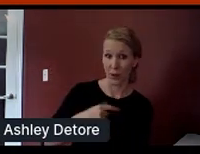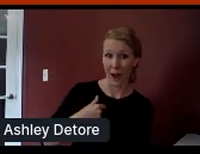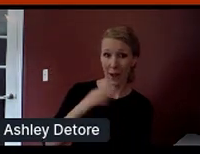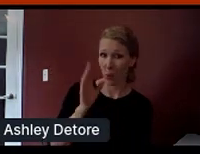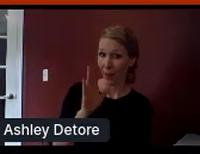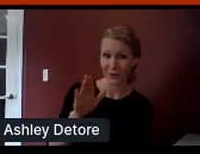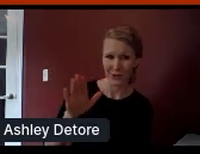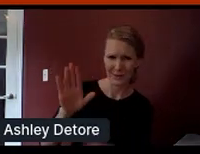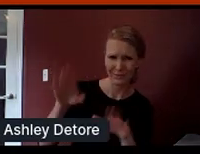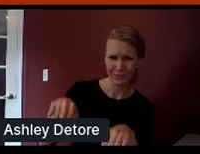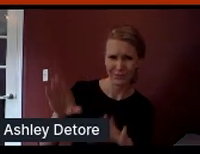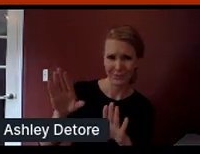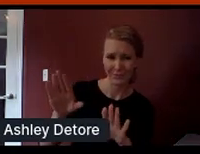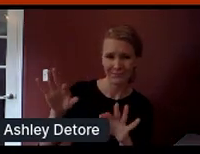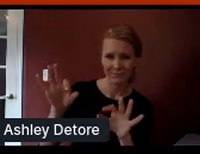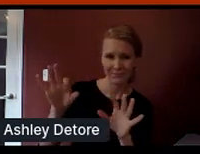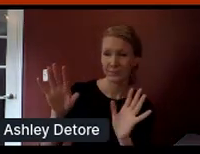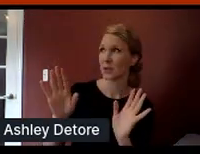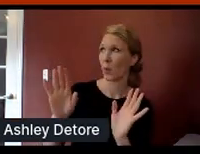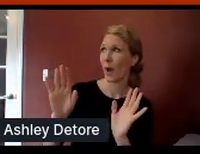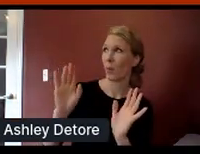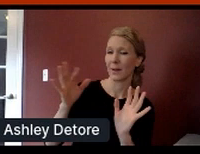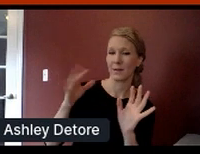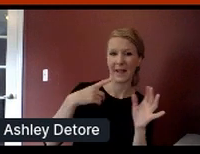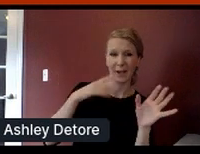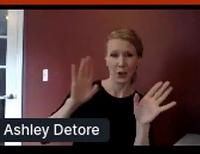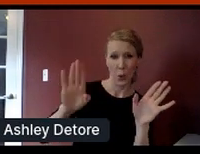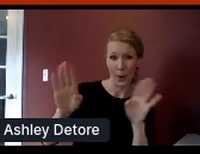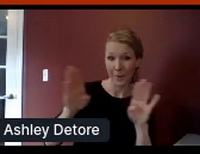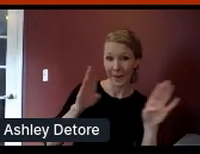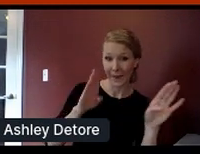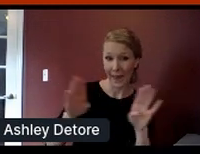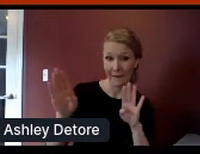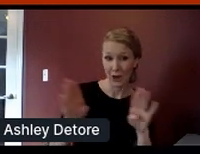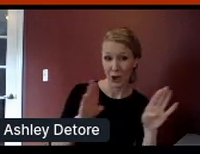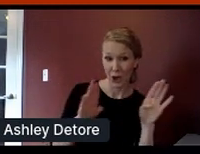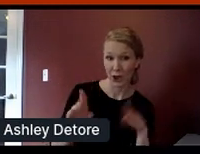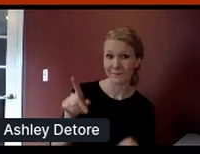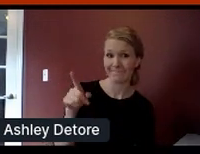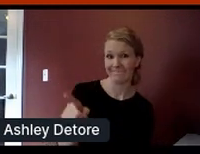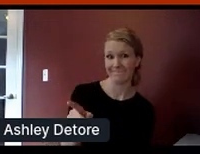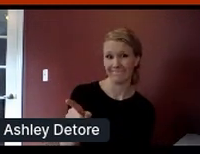Your behavior is-- this could be seen as threatening.